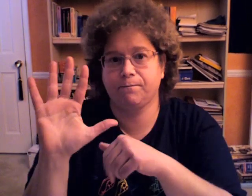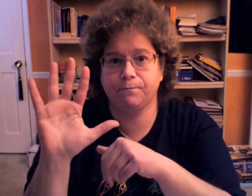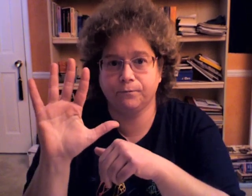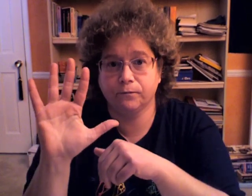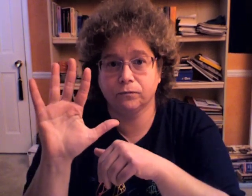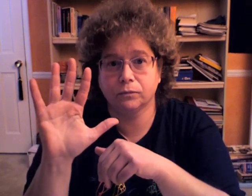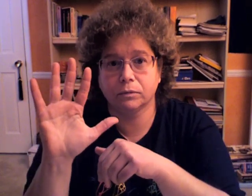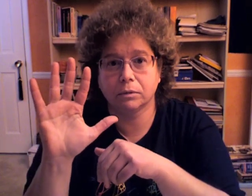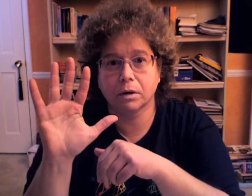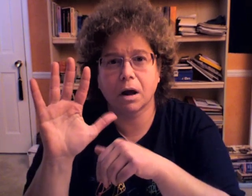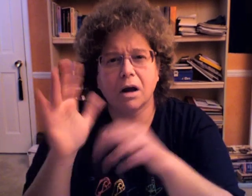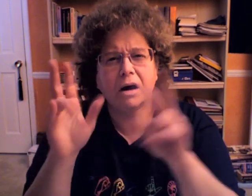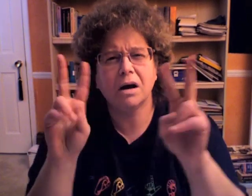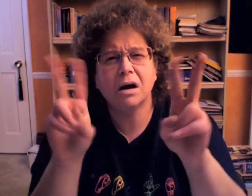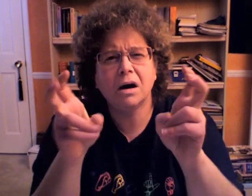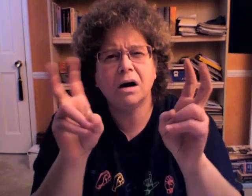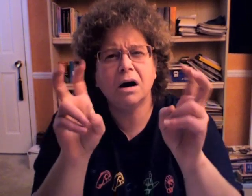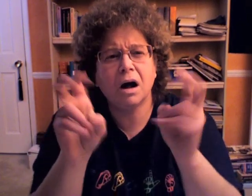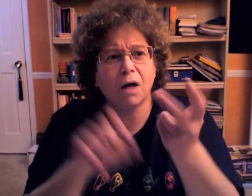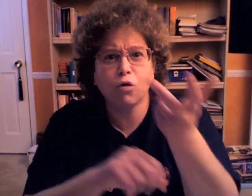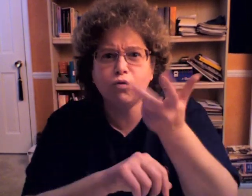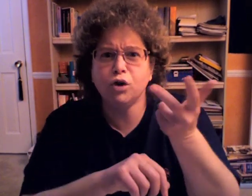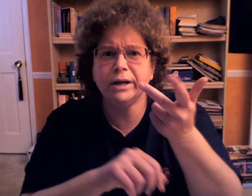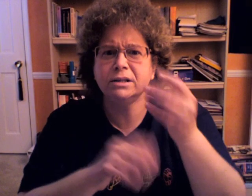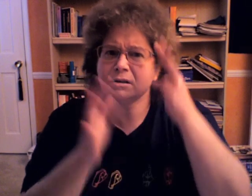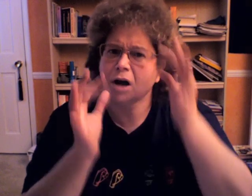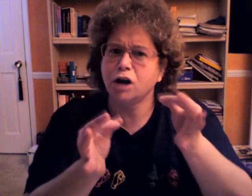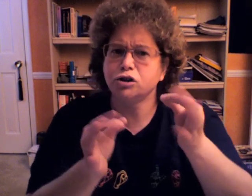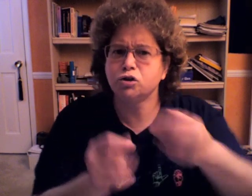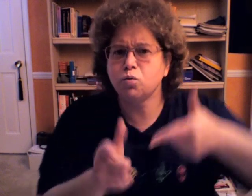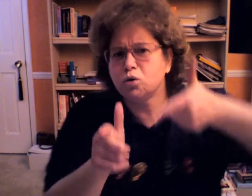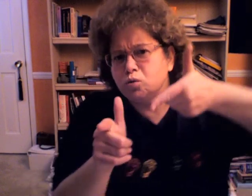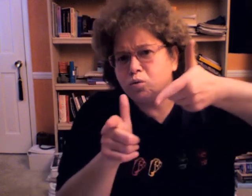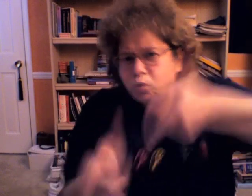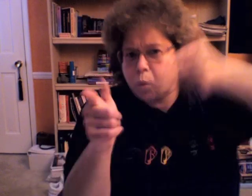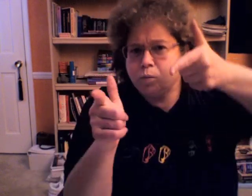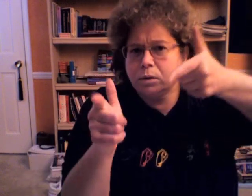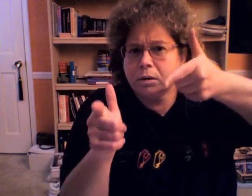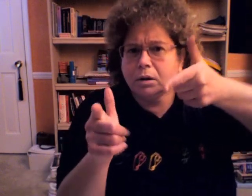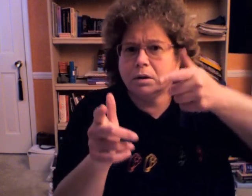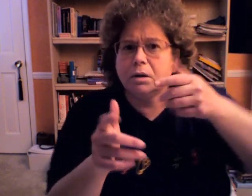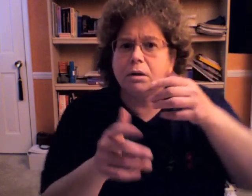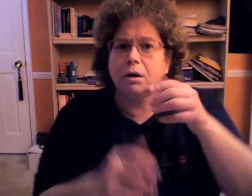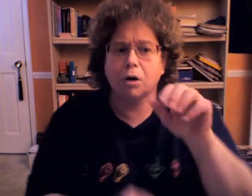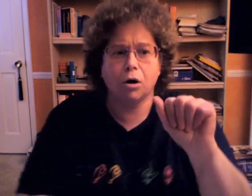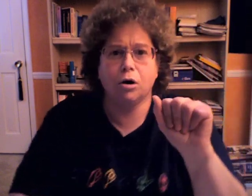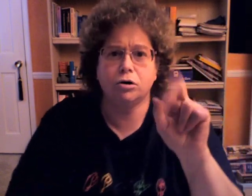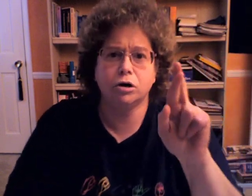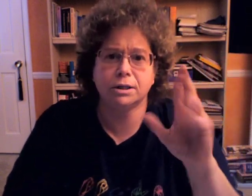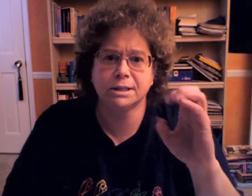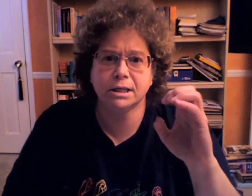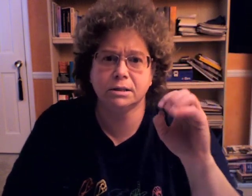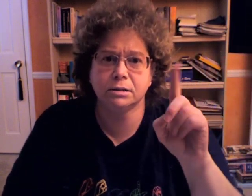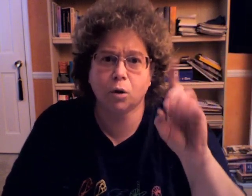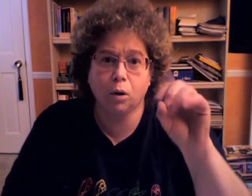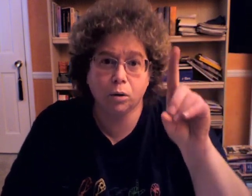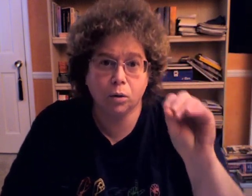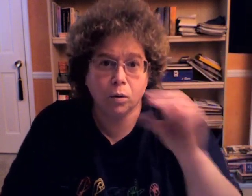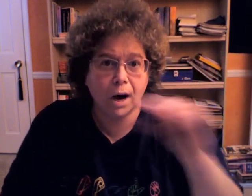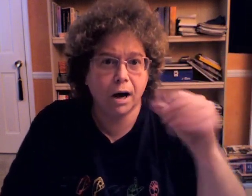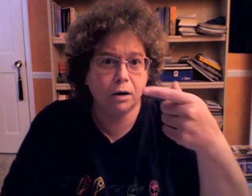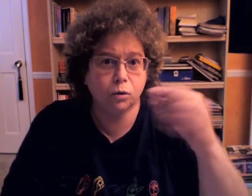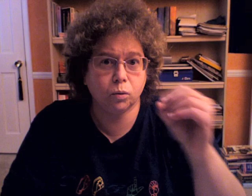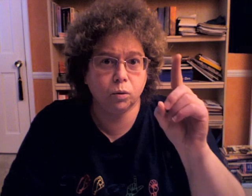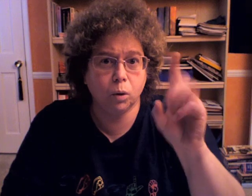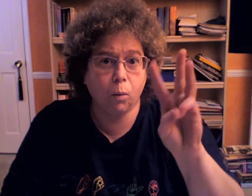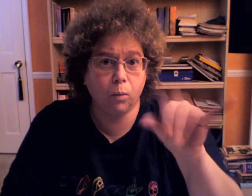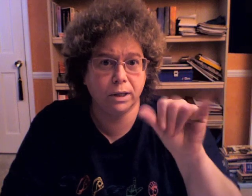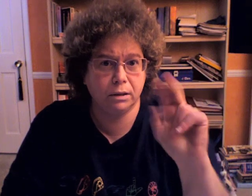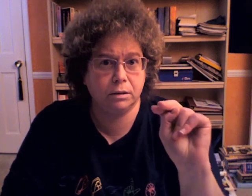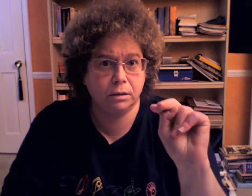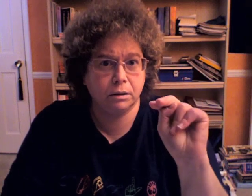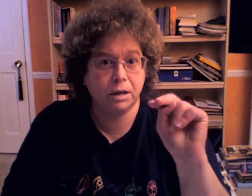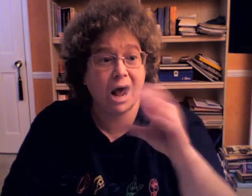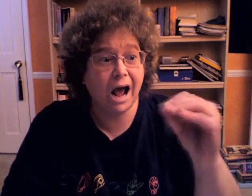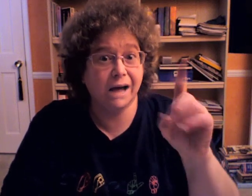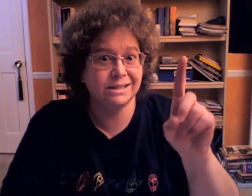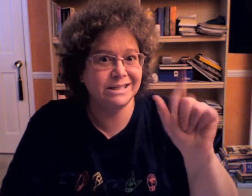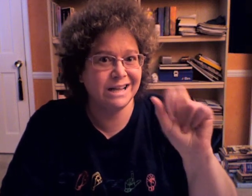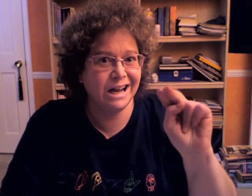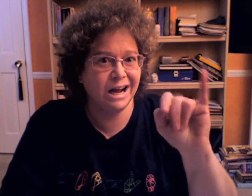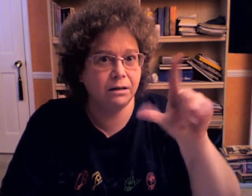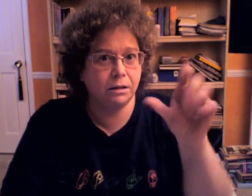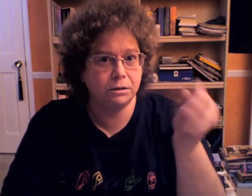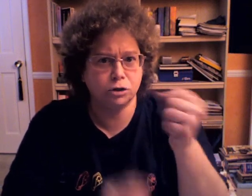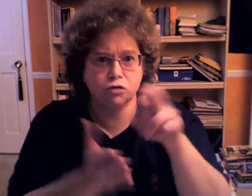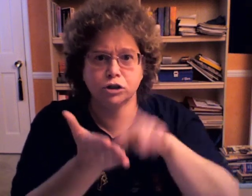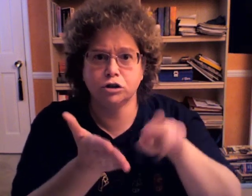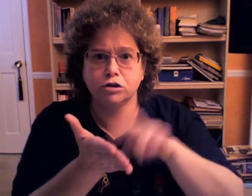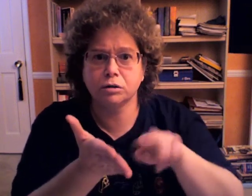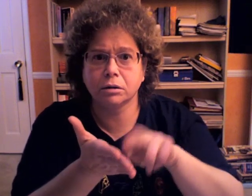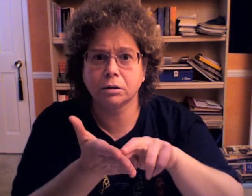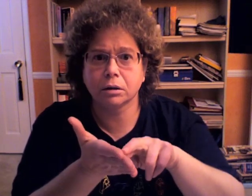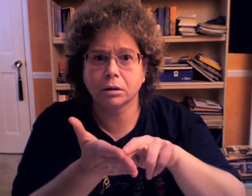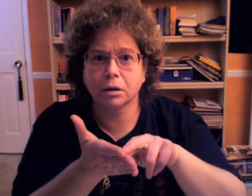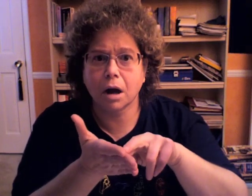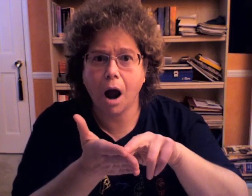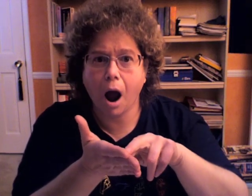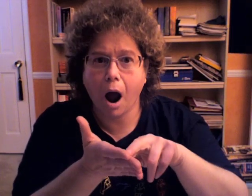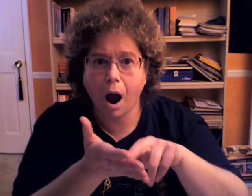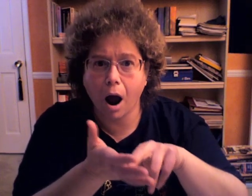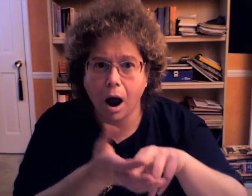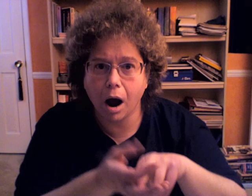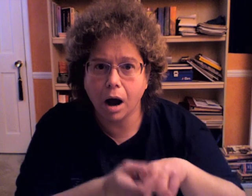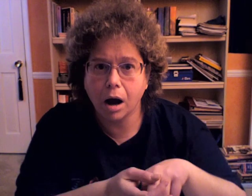Basically, the three of them decided to shoot down the research by Arcedolo and Goodwyn, and Daniels. It's shocking.